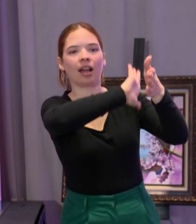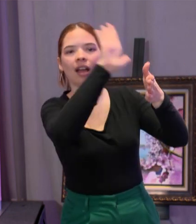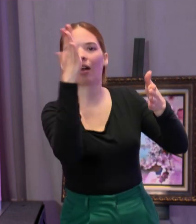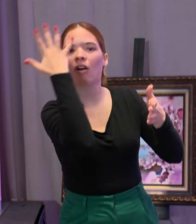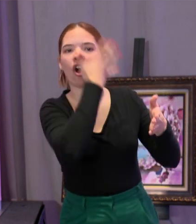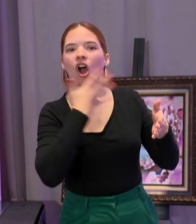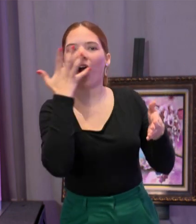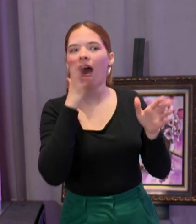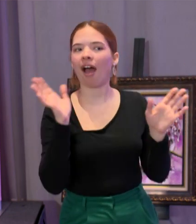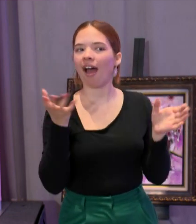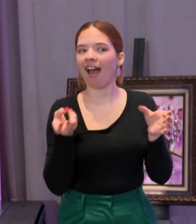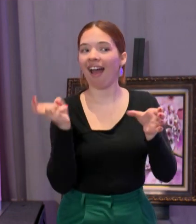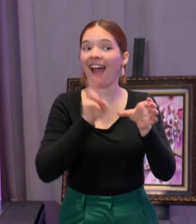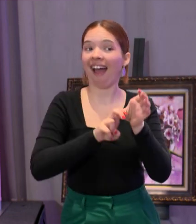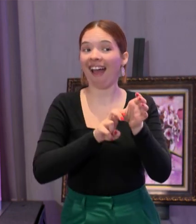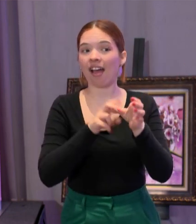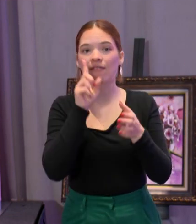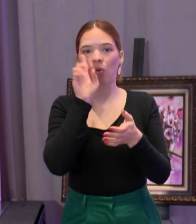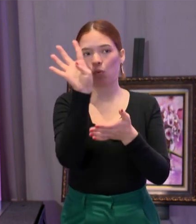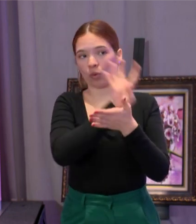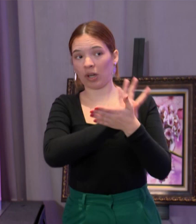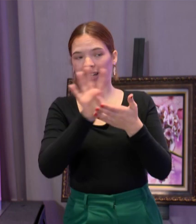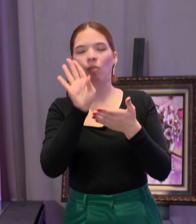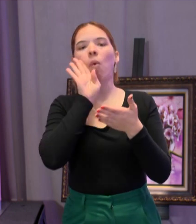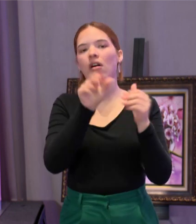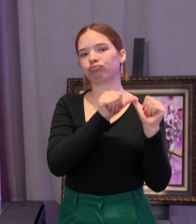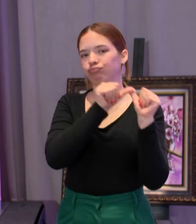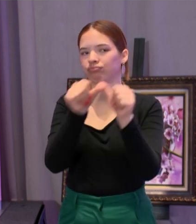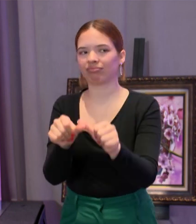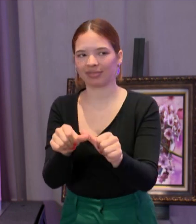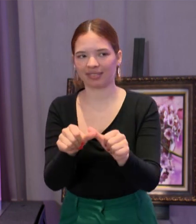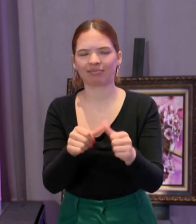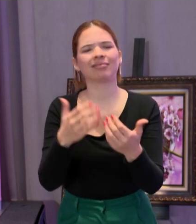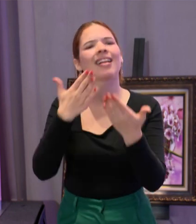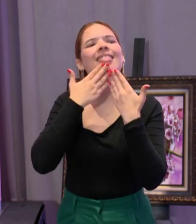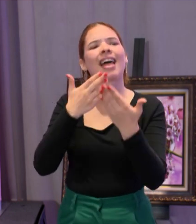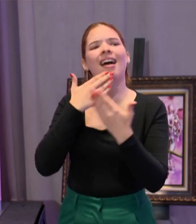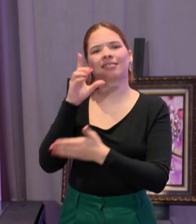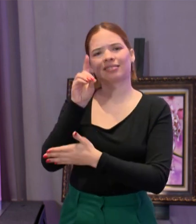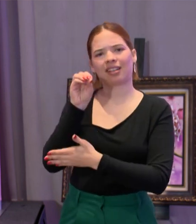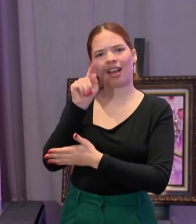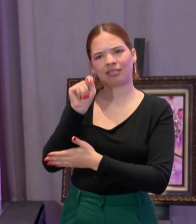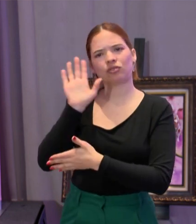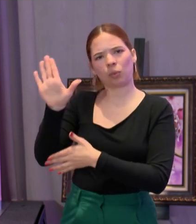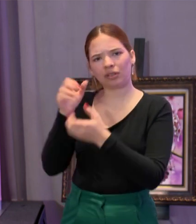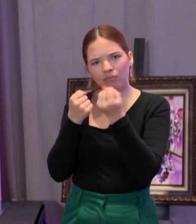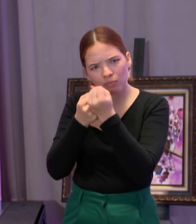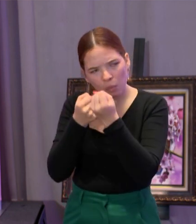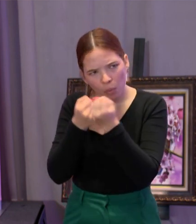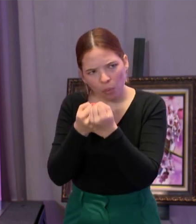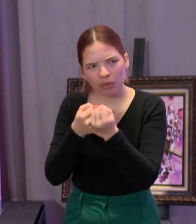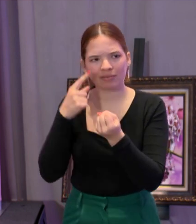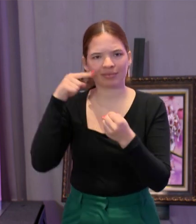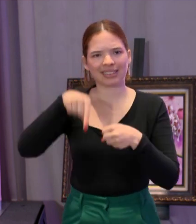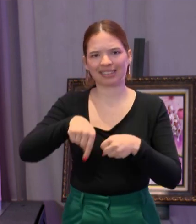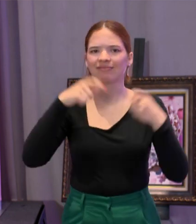NOW IT'S GOING TO BE AROUND FOR ANOTHER FOUR WEEKS. WE APPRECIATE DDOT FOR THEIR CONTINUOUS SUPPORT AND ALL